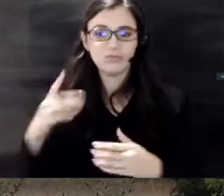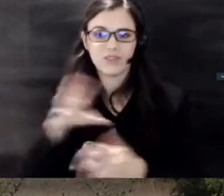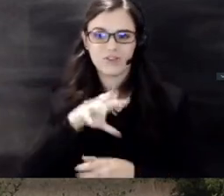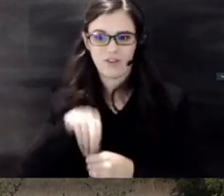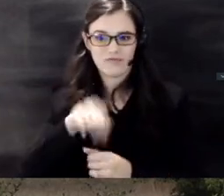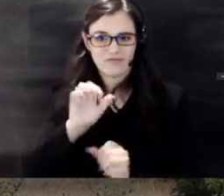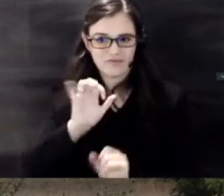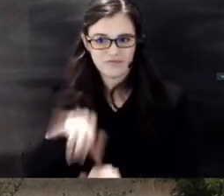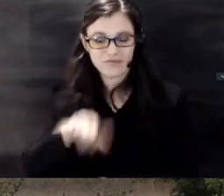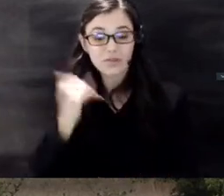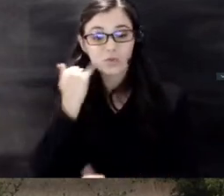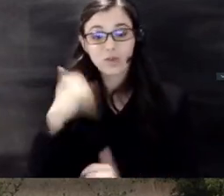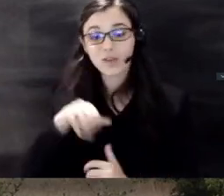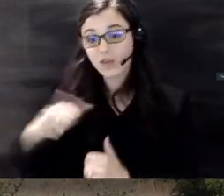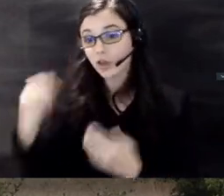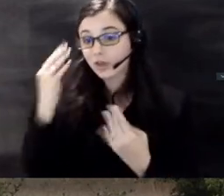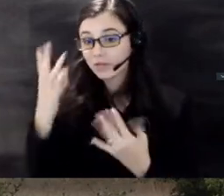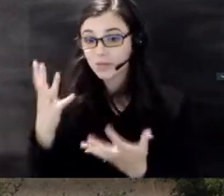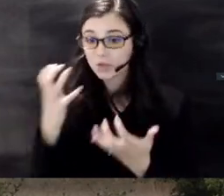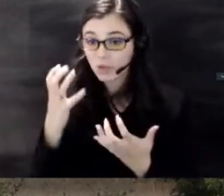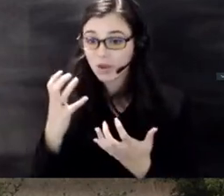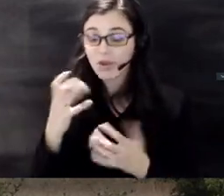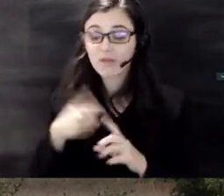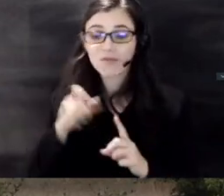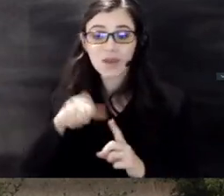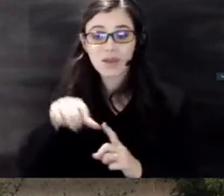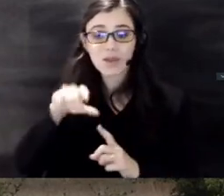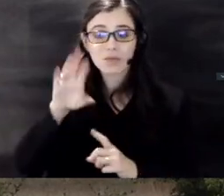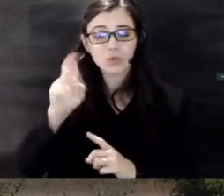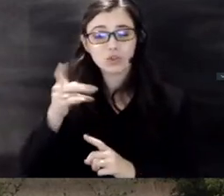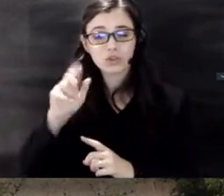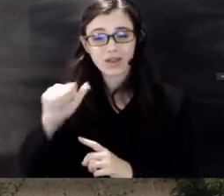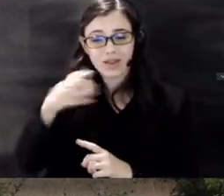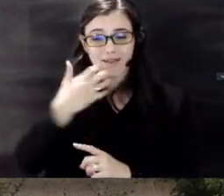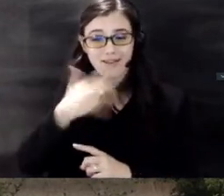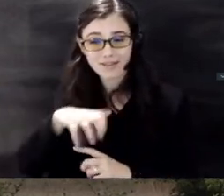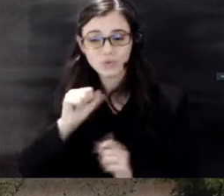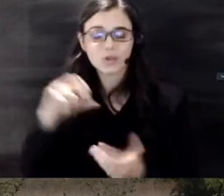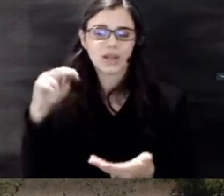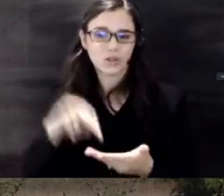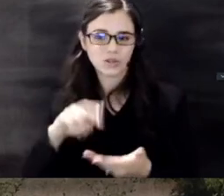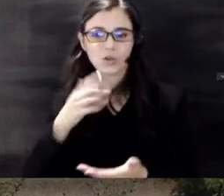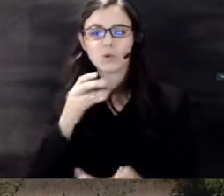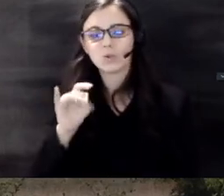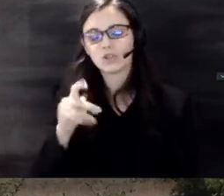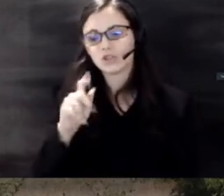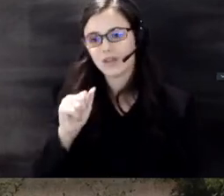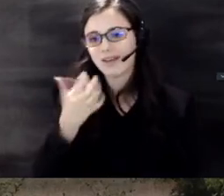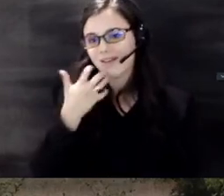that you would like to gather from Wichita hot you can visit Wichita hot.com or even contact a